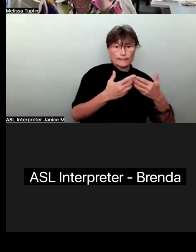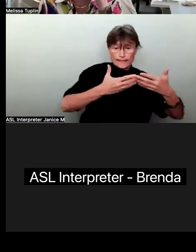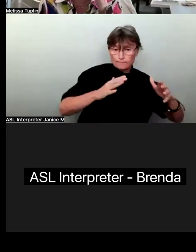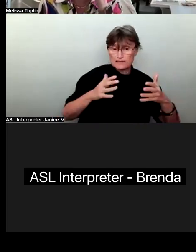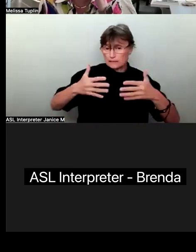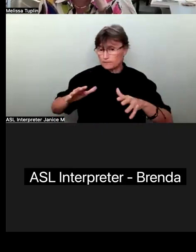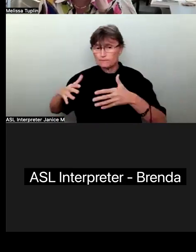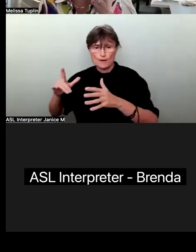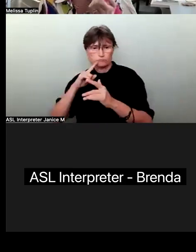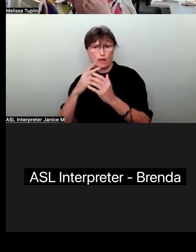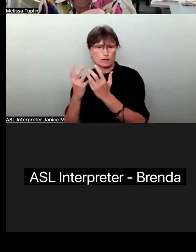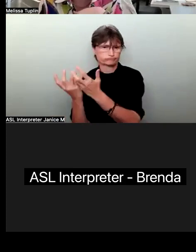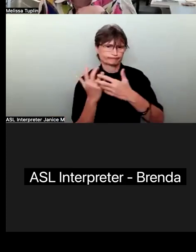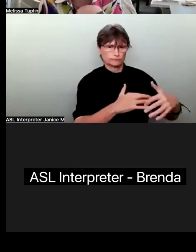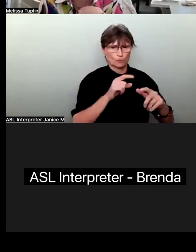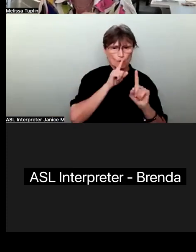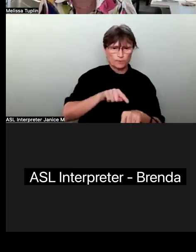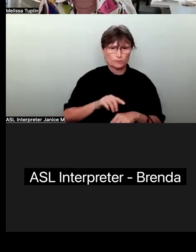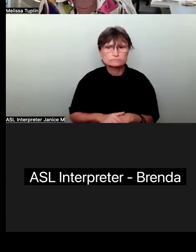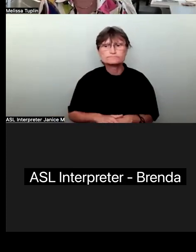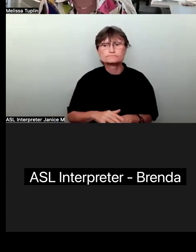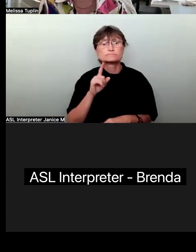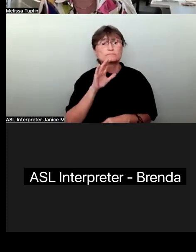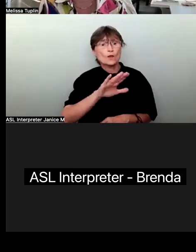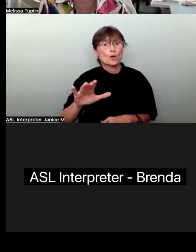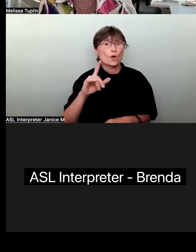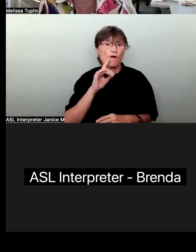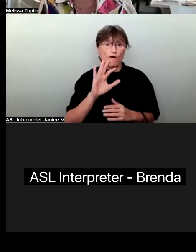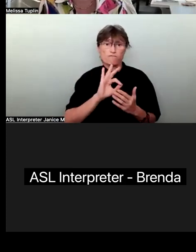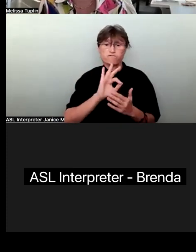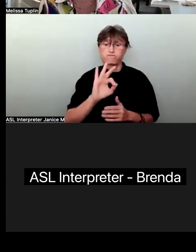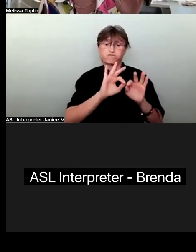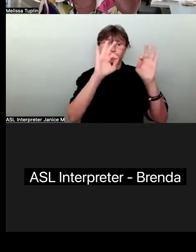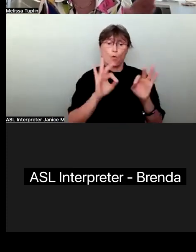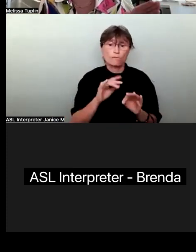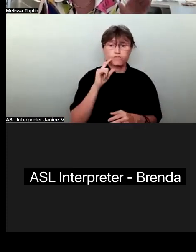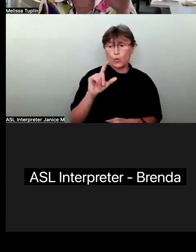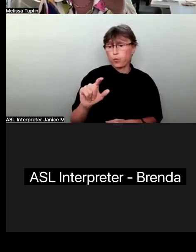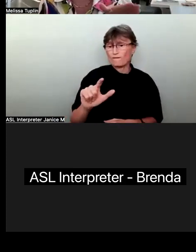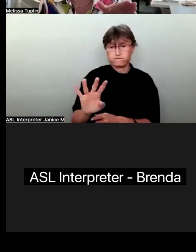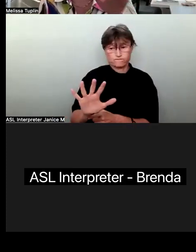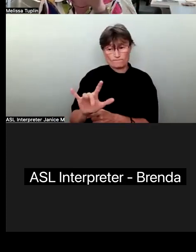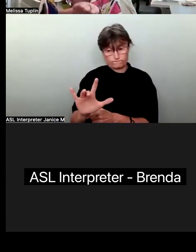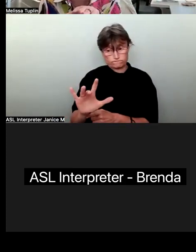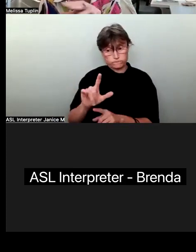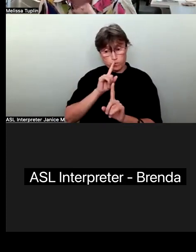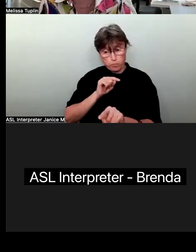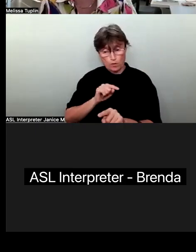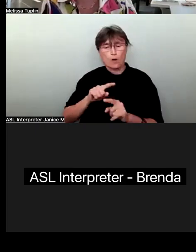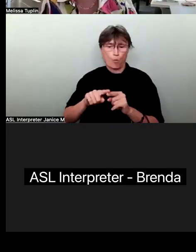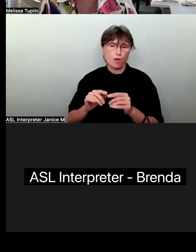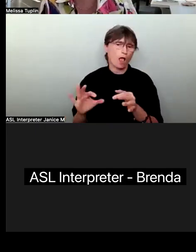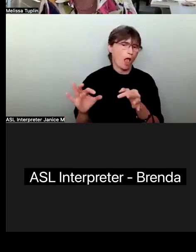The forms for your 2025 report will ask for fiscal years beginning in ’24, ’25 and ’26, so you'll